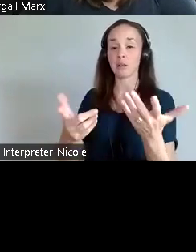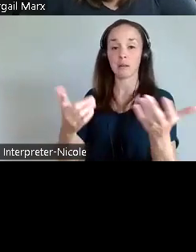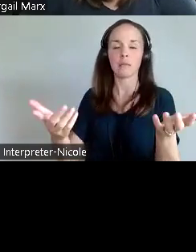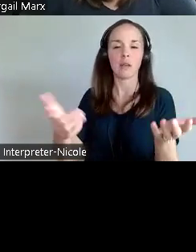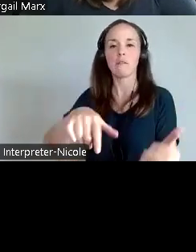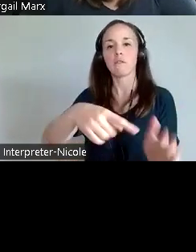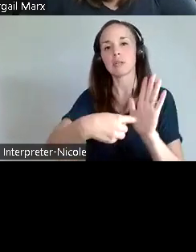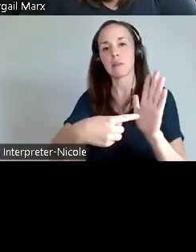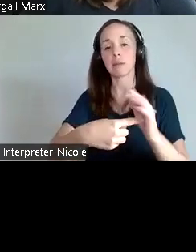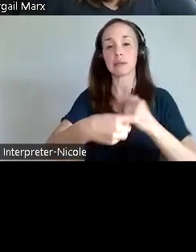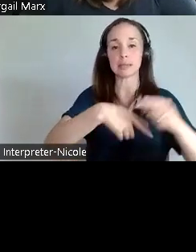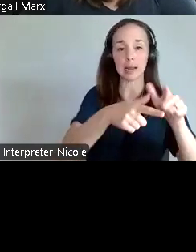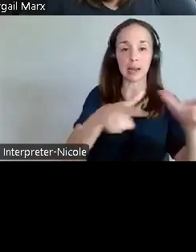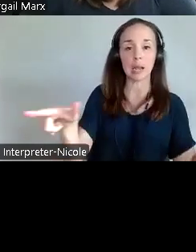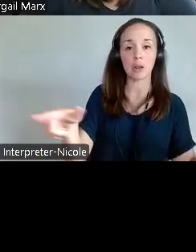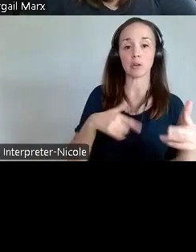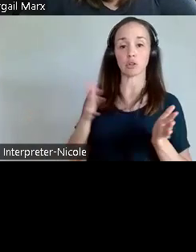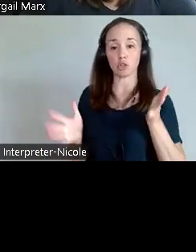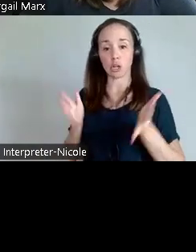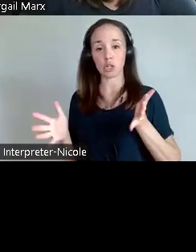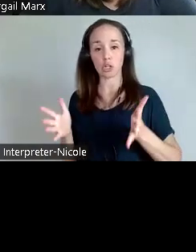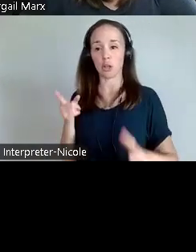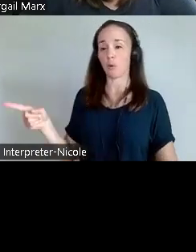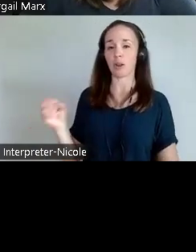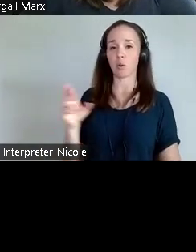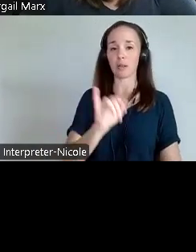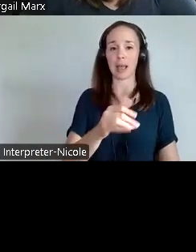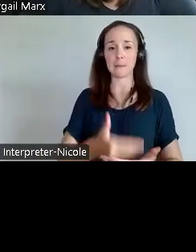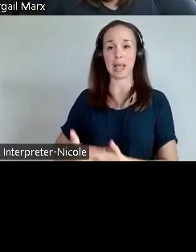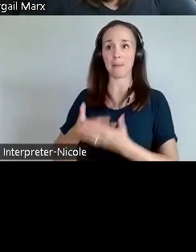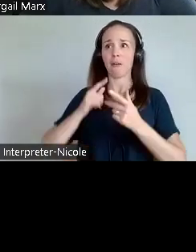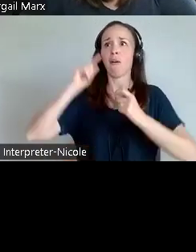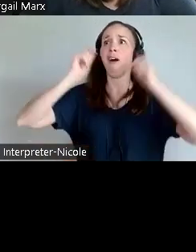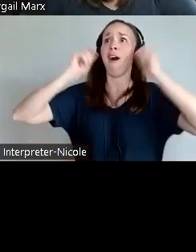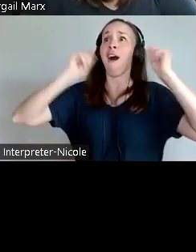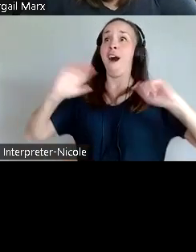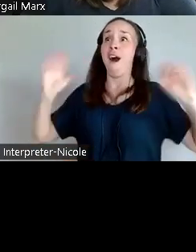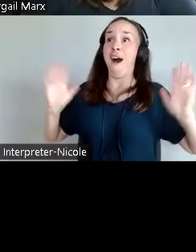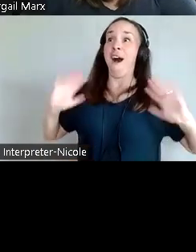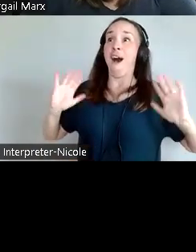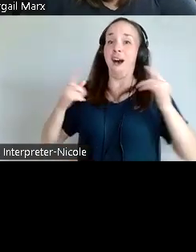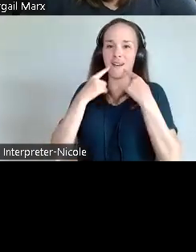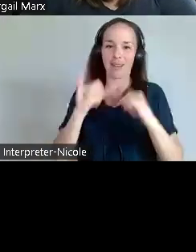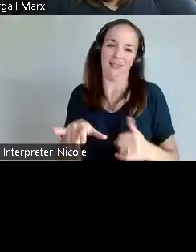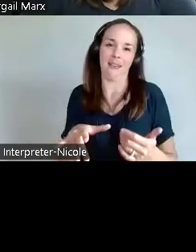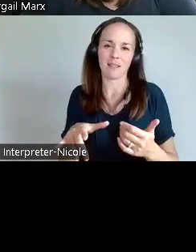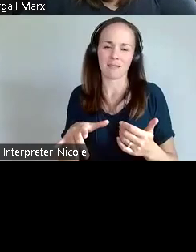pointing, or that cute baby and her facial expressions.